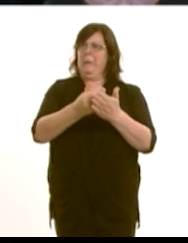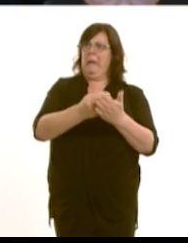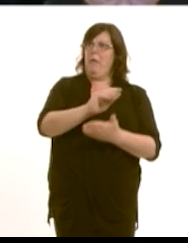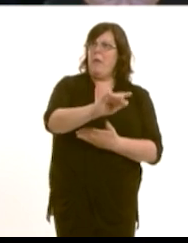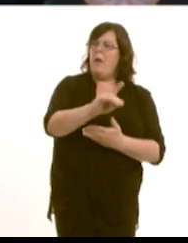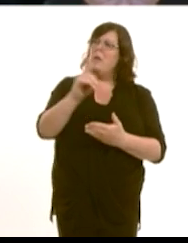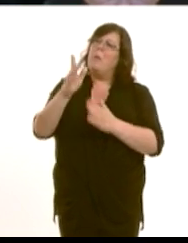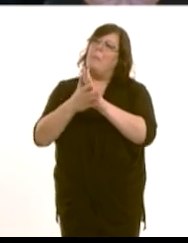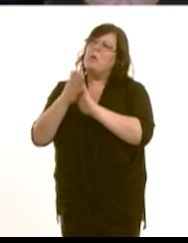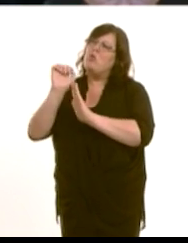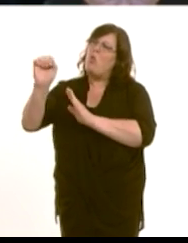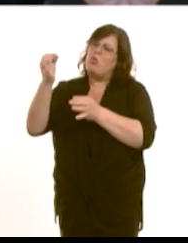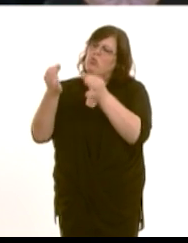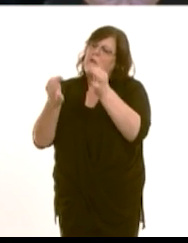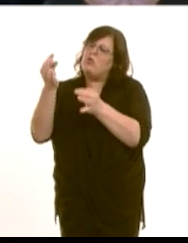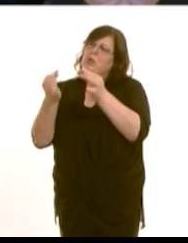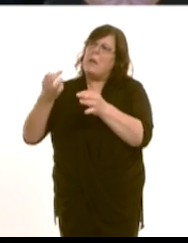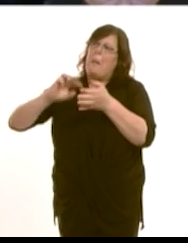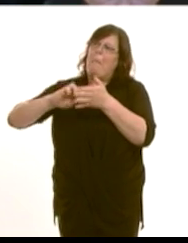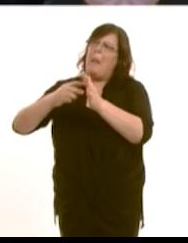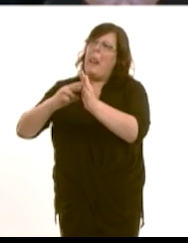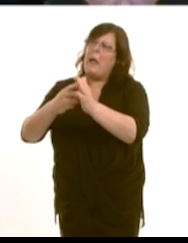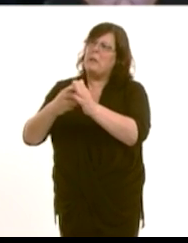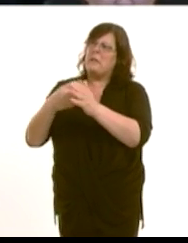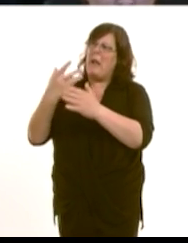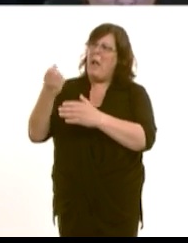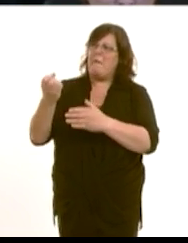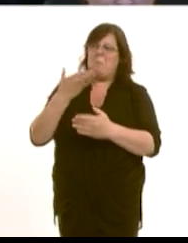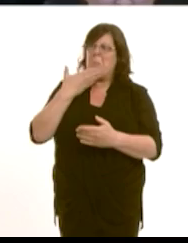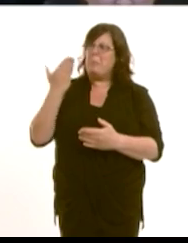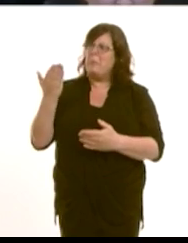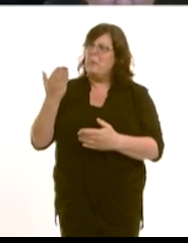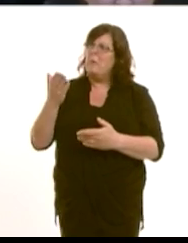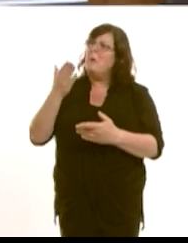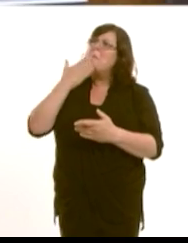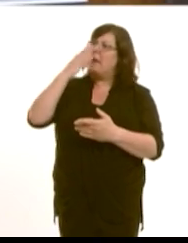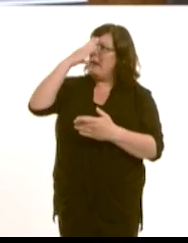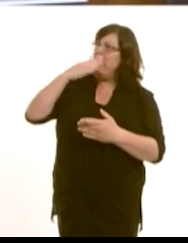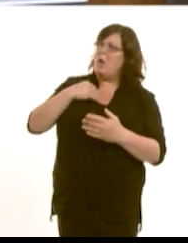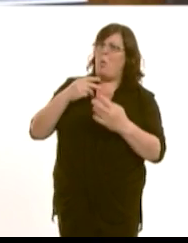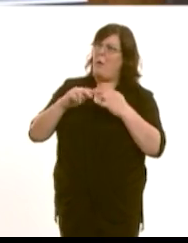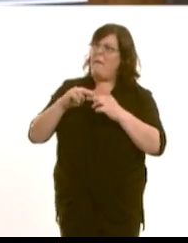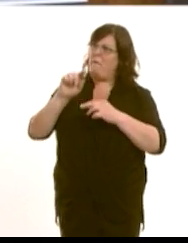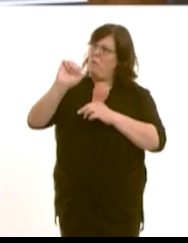how youíre responding to the decision following the referendum. Can you tell us if the left hand knows what the right hand is doing?